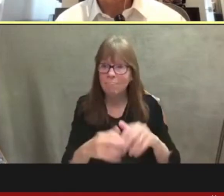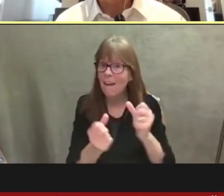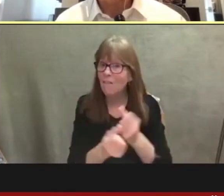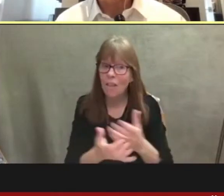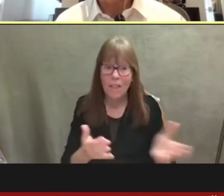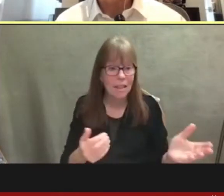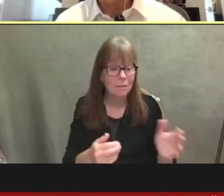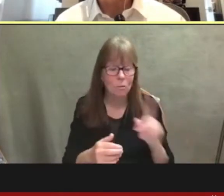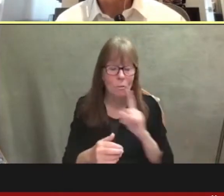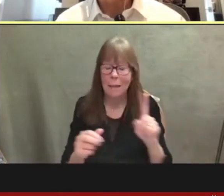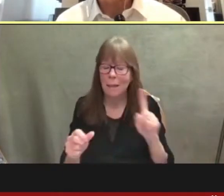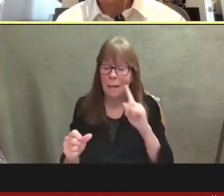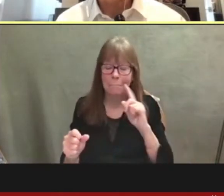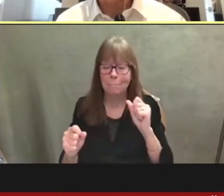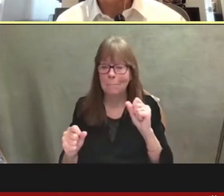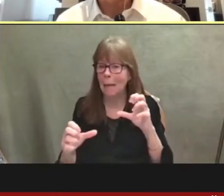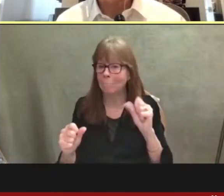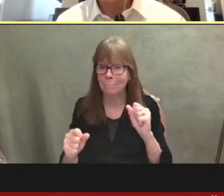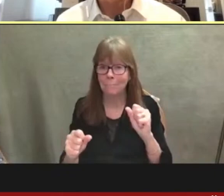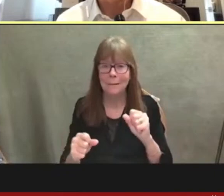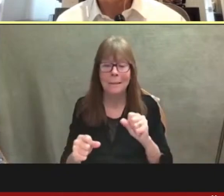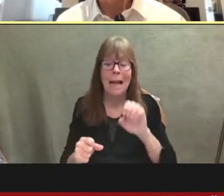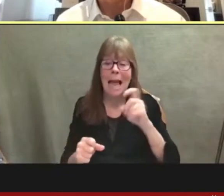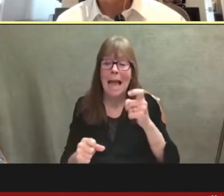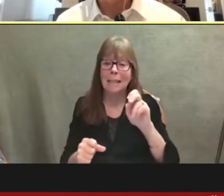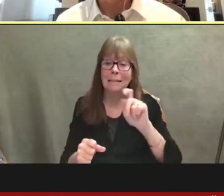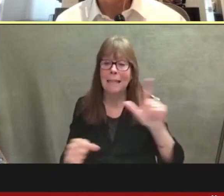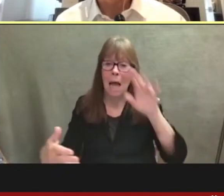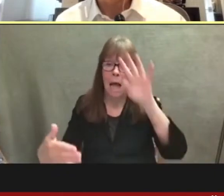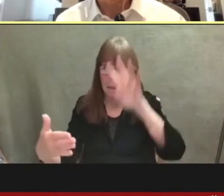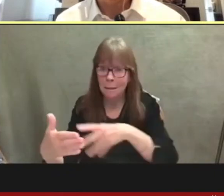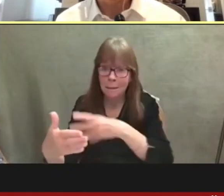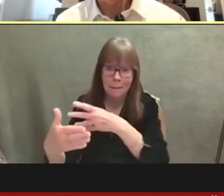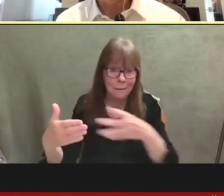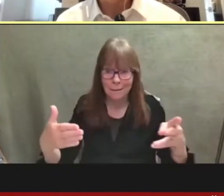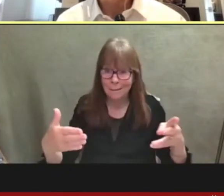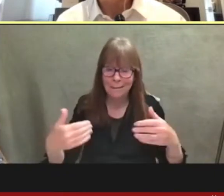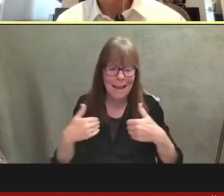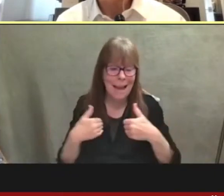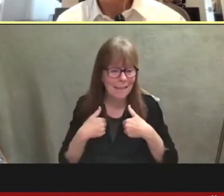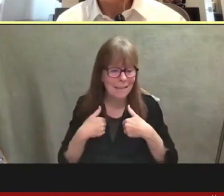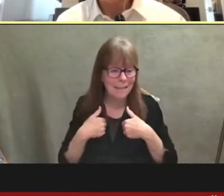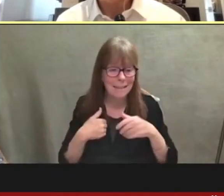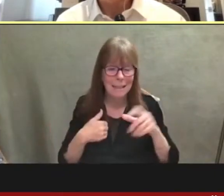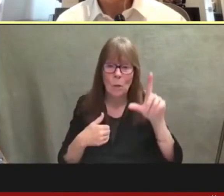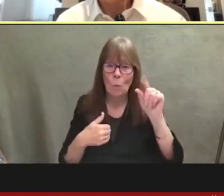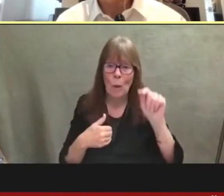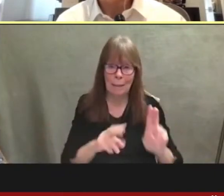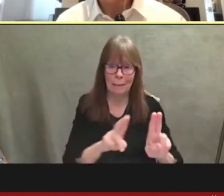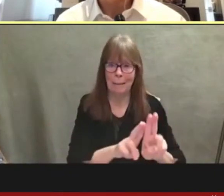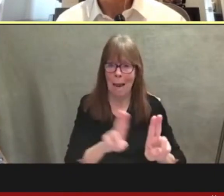with an Excel spreadsheet that has like 20 sub-tabs on it.